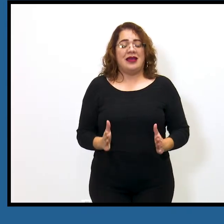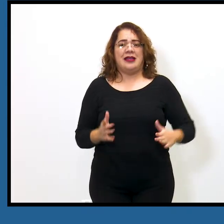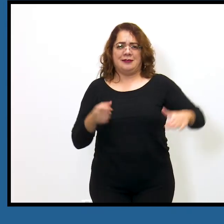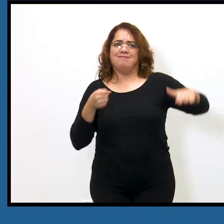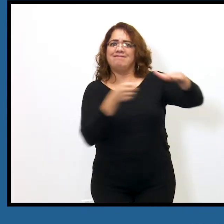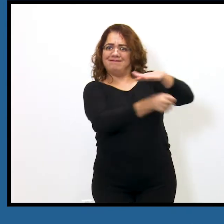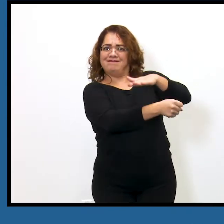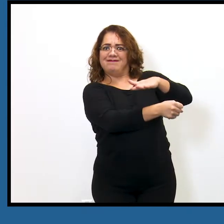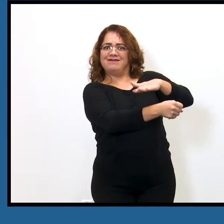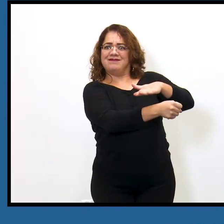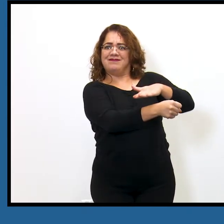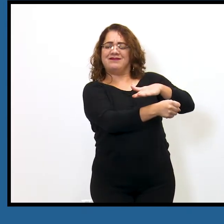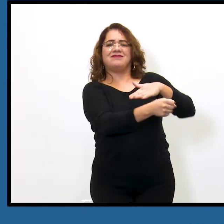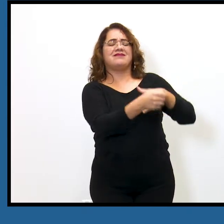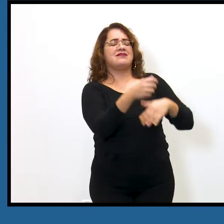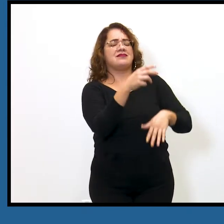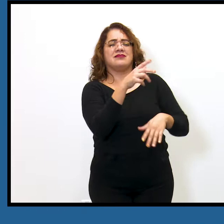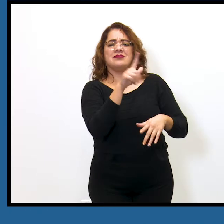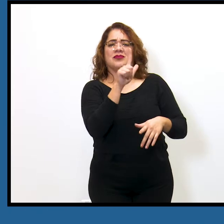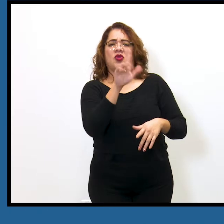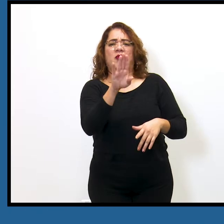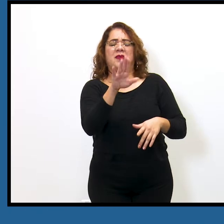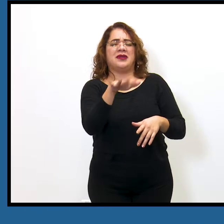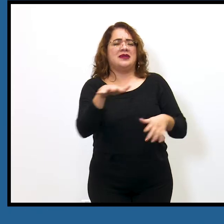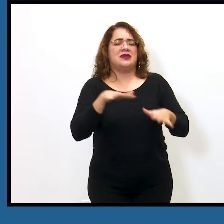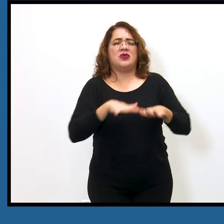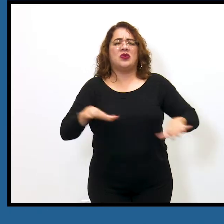Our Long Beach area hospitals are seeing record-breaking numbers.